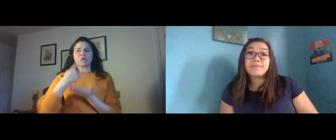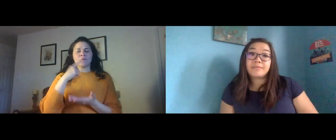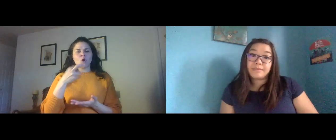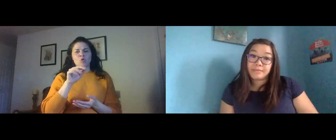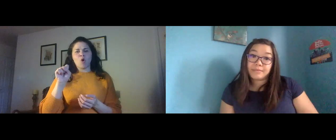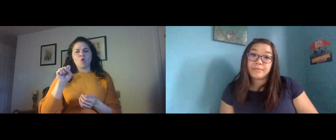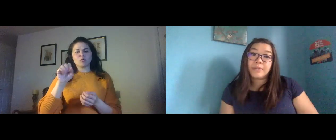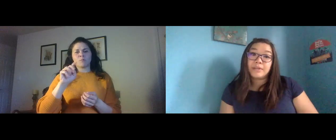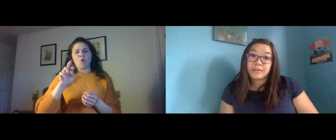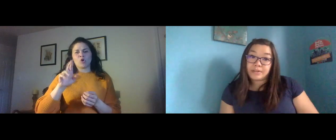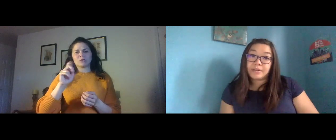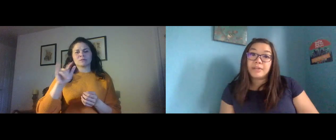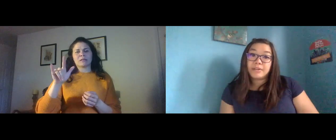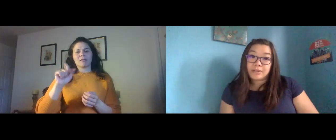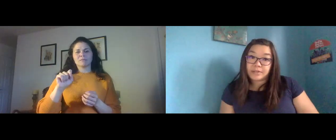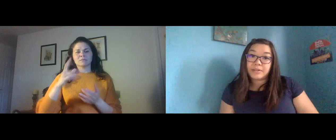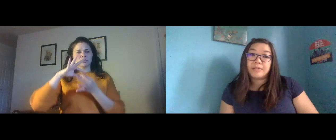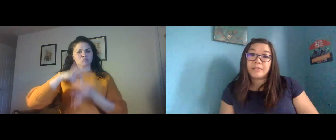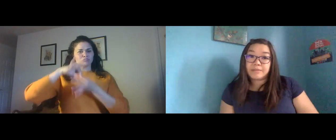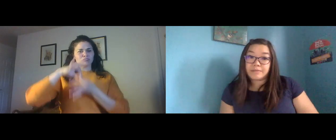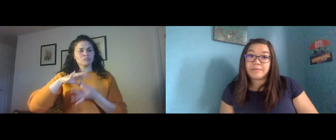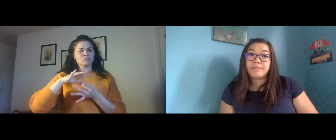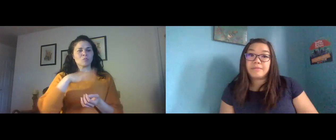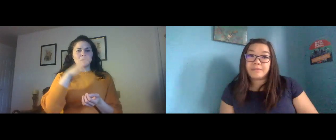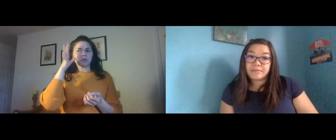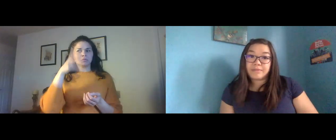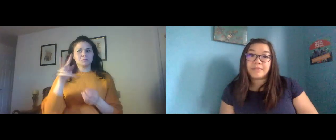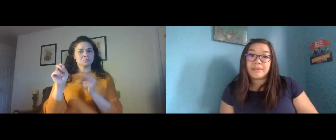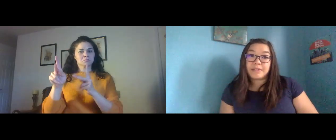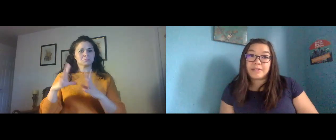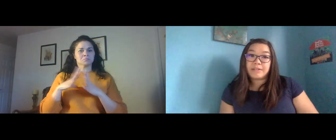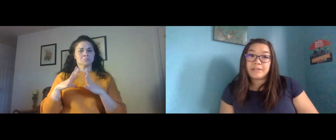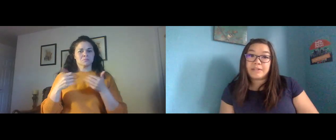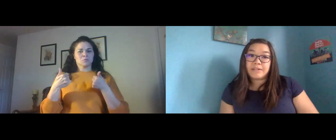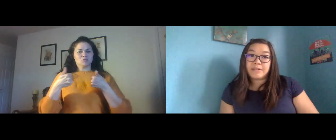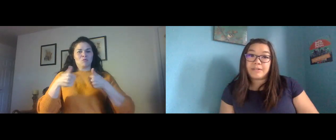Makes me wonder about myself--anyways! Considering all of that, one doctor suggested I try dance-- that it would support gross motor skills, strengthening my mental and bodily coordination.